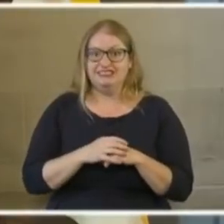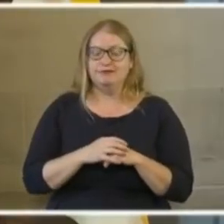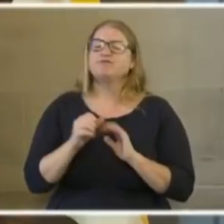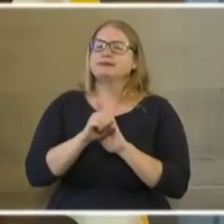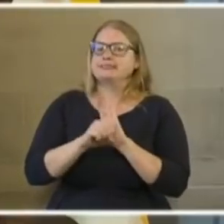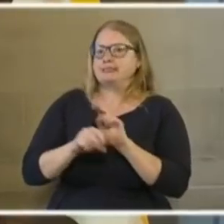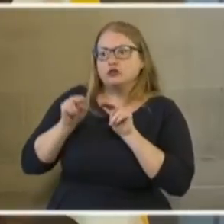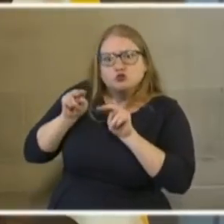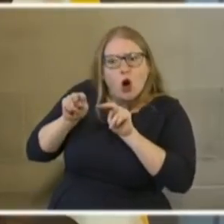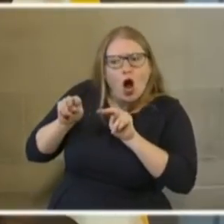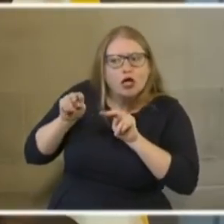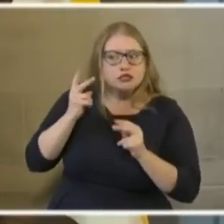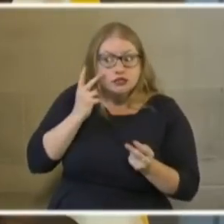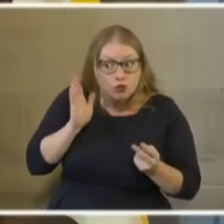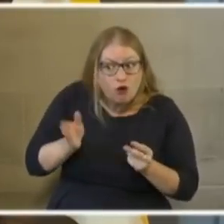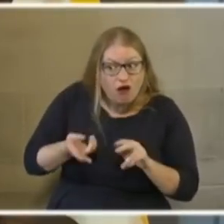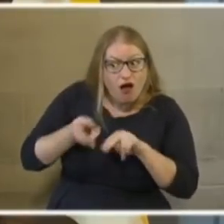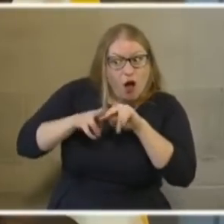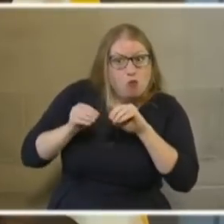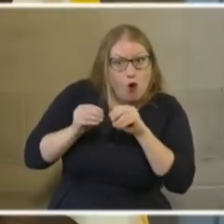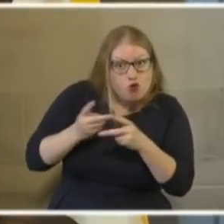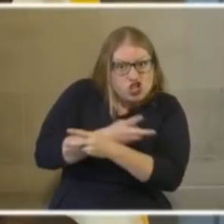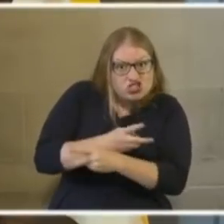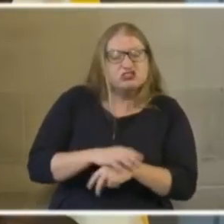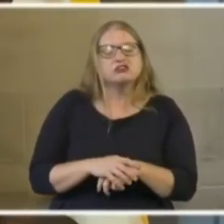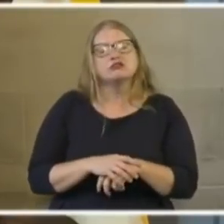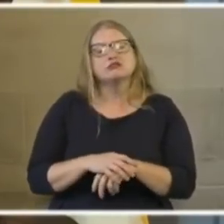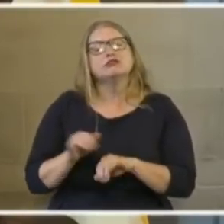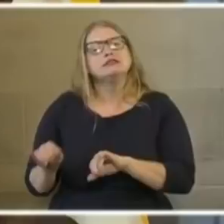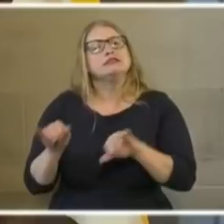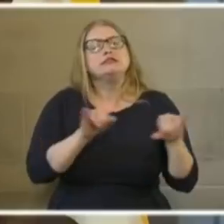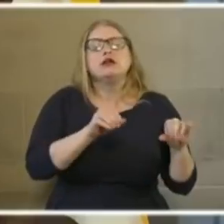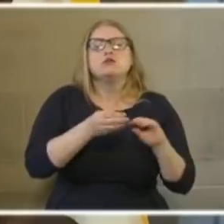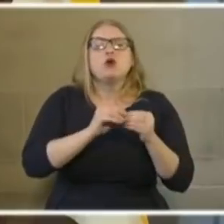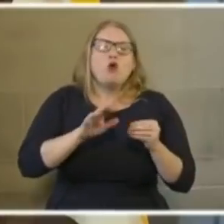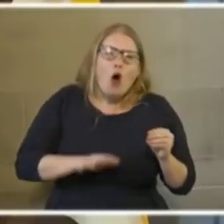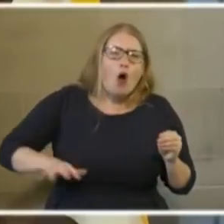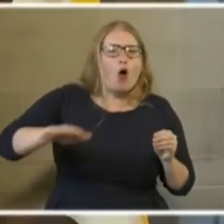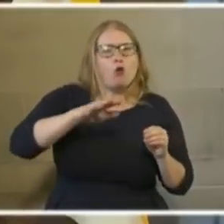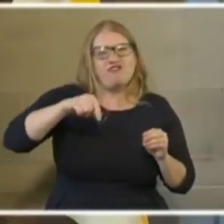WATCH LIST. CELANO, 615 CASES IN THE LAST TWO WEEKS ALONE.